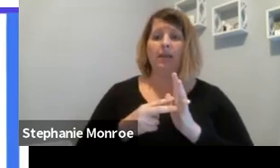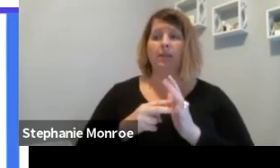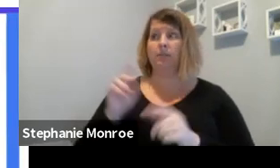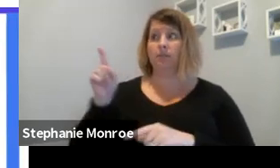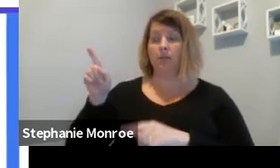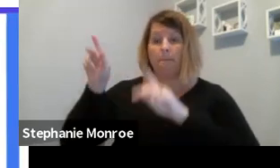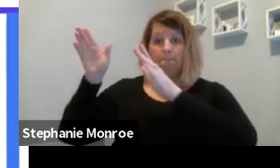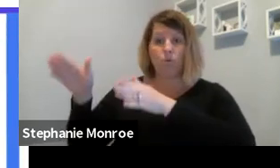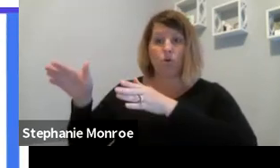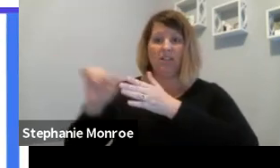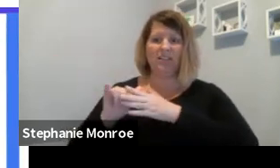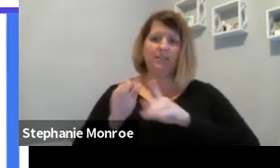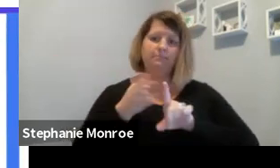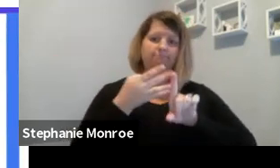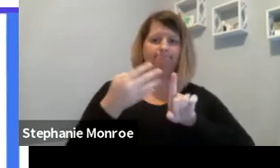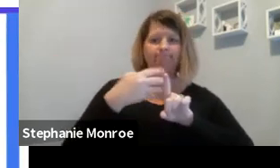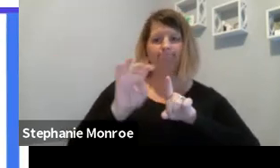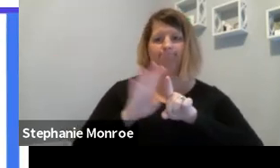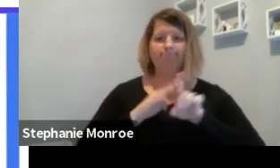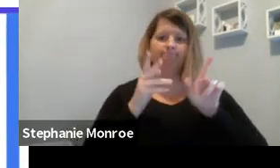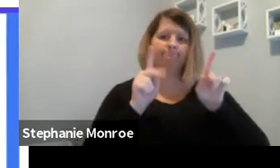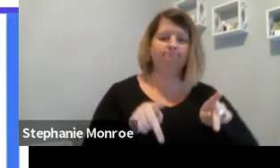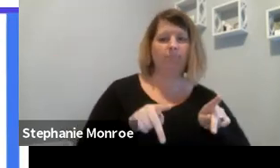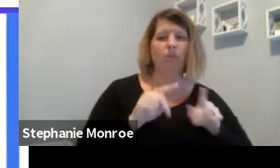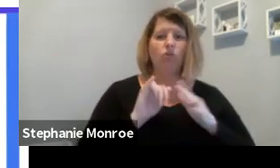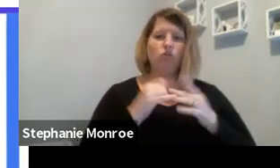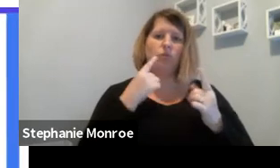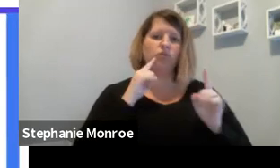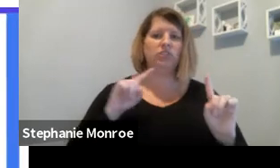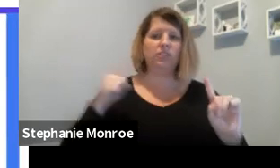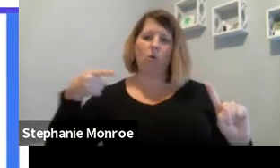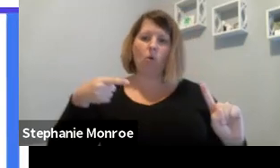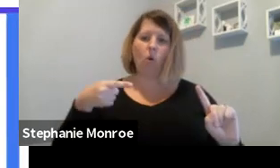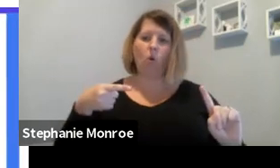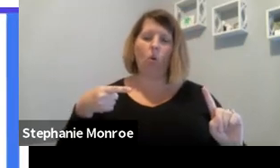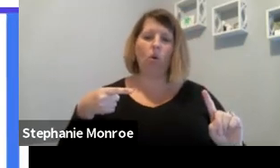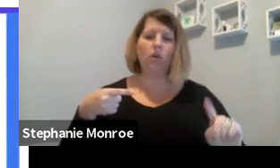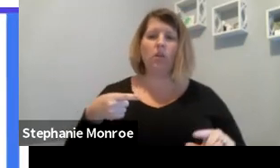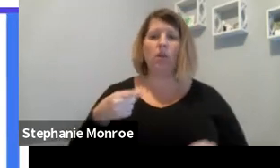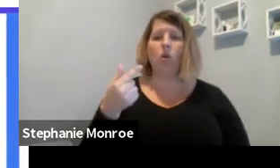in order to achieve his or her goals. Grooming is a gradual process